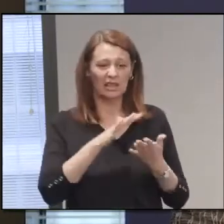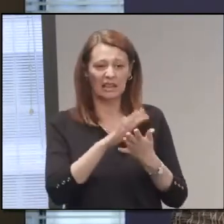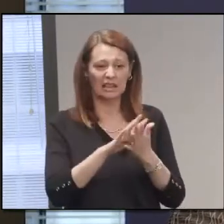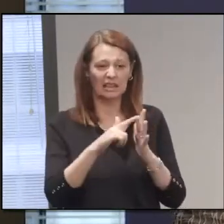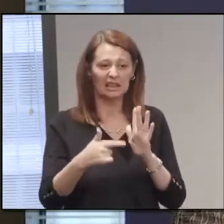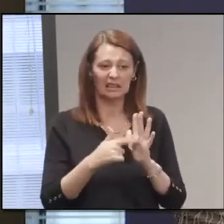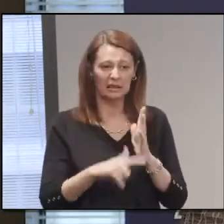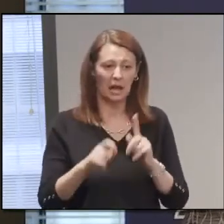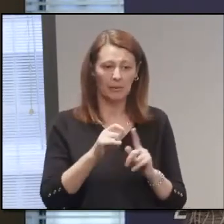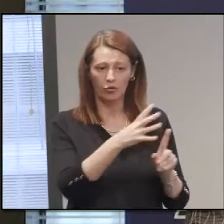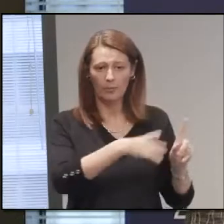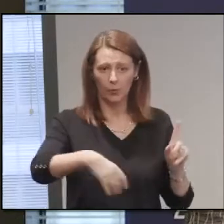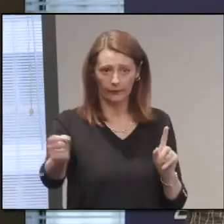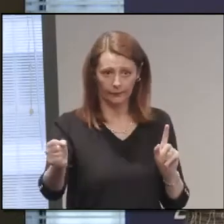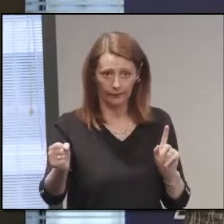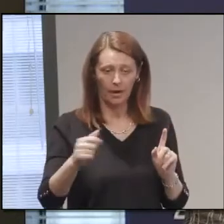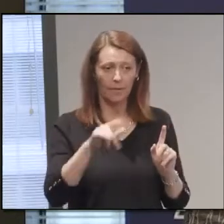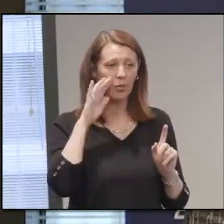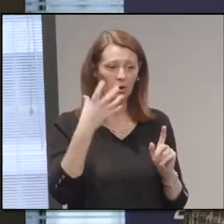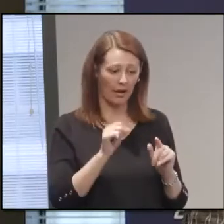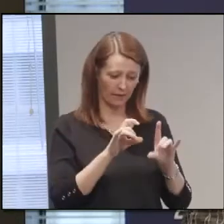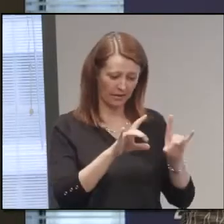and remove it, but when you've got a contaminated environment